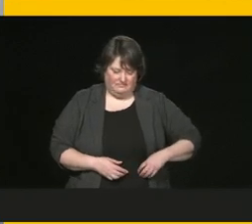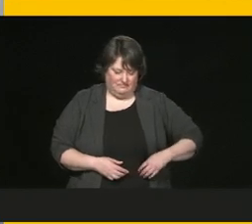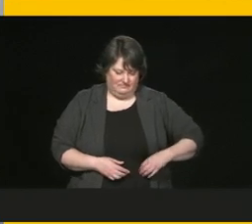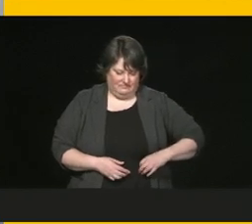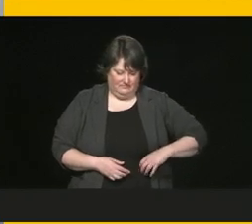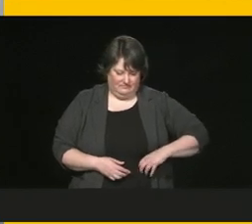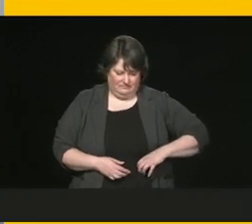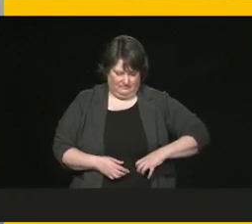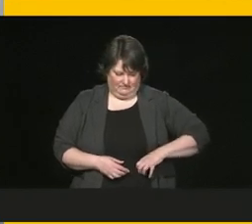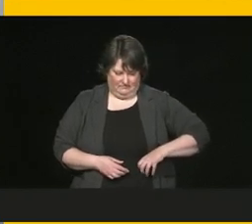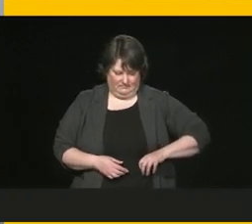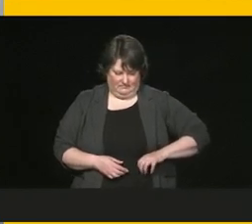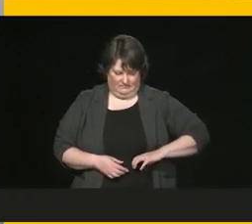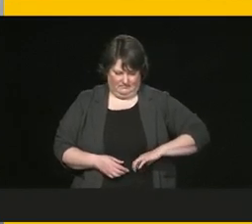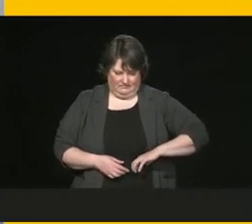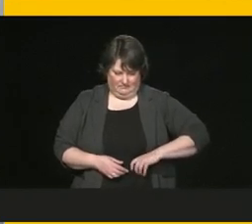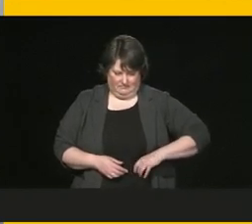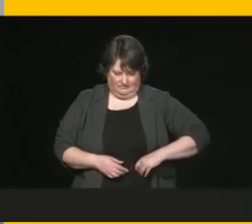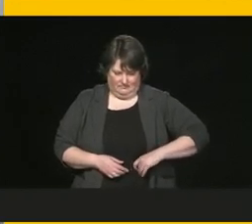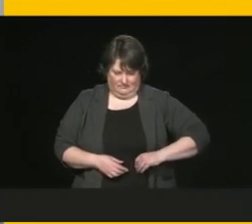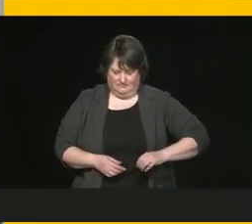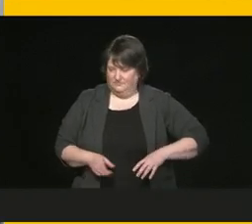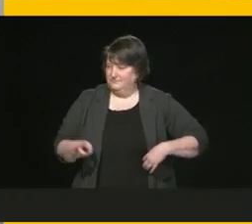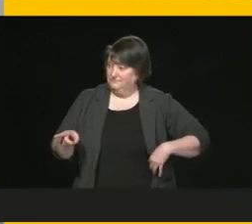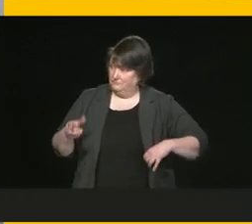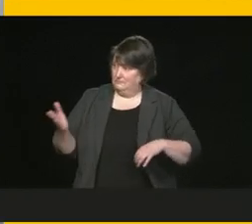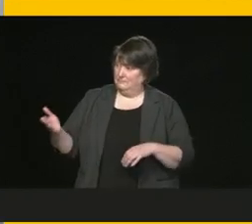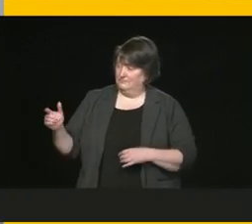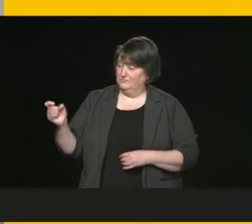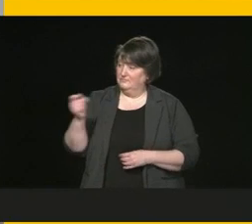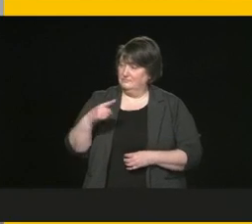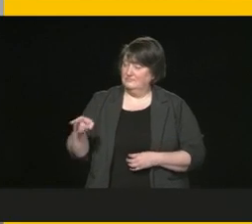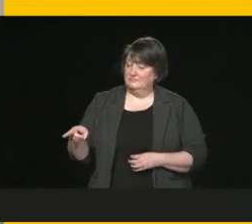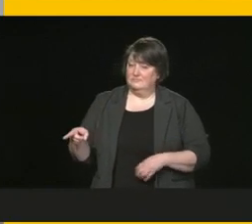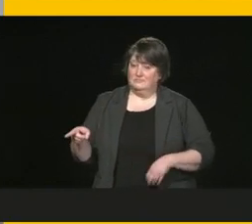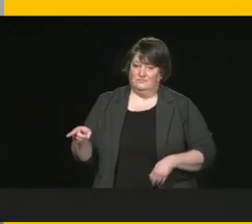ONE QUESTION AND ONE FOLLOW-UP. OPERATOR? THANK YOU.